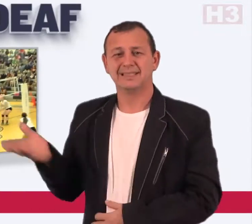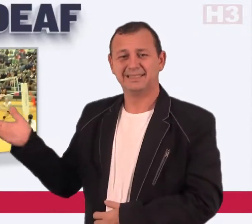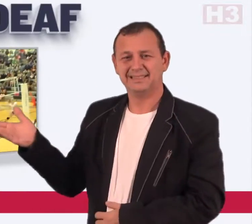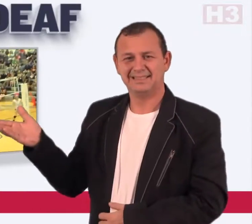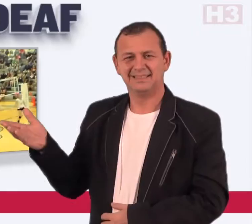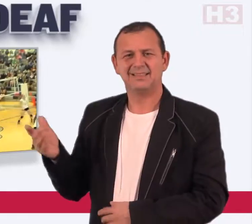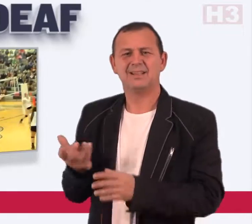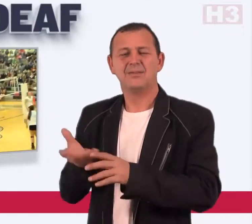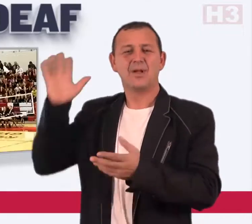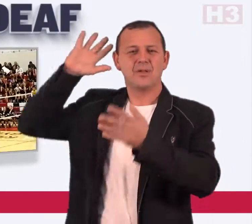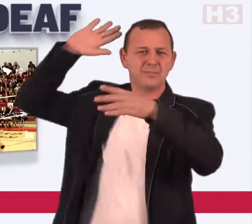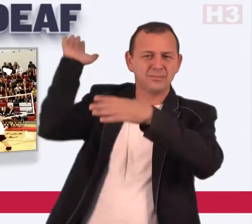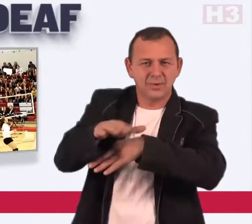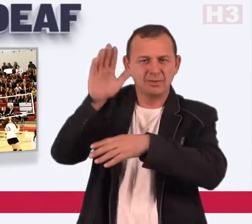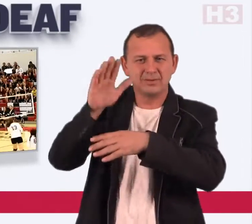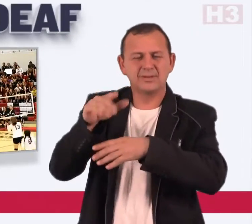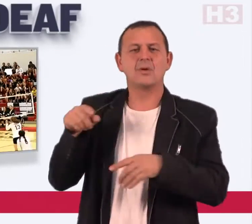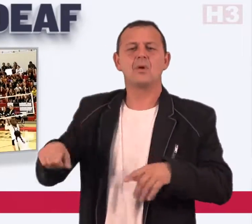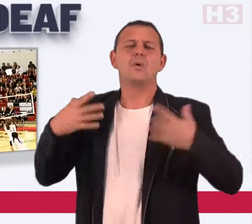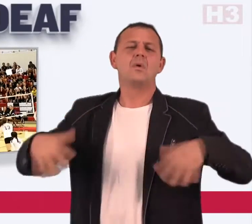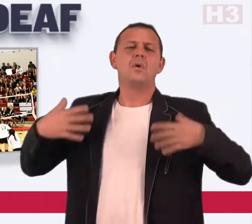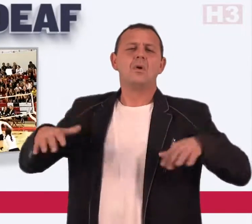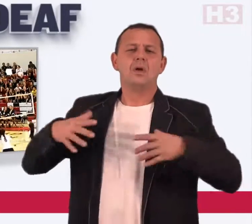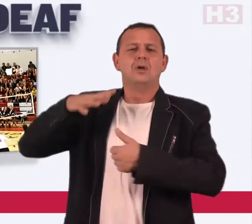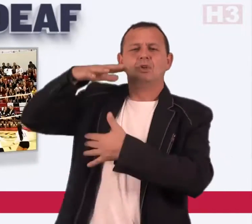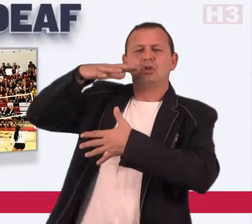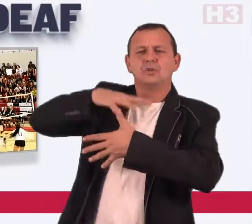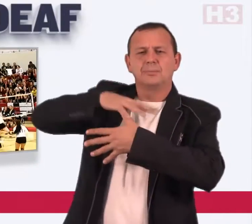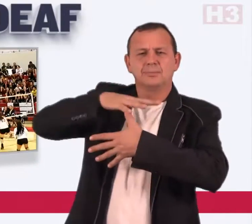Abby was a star volleyball